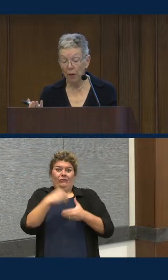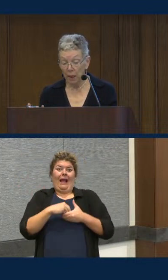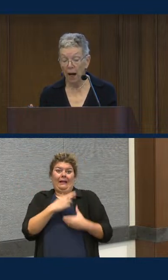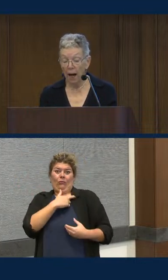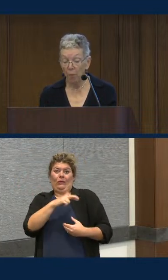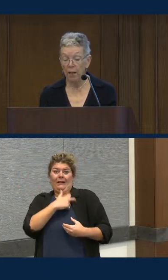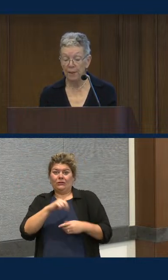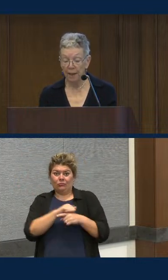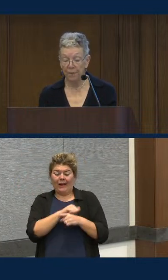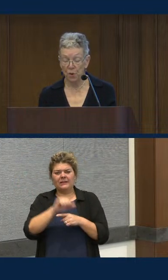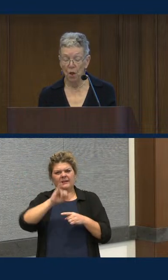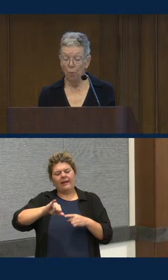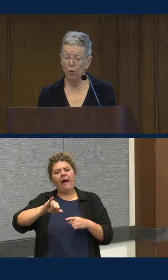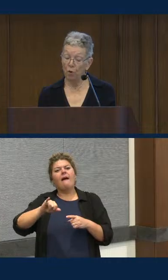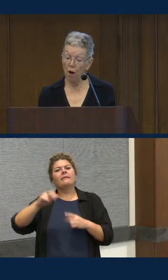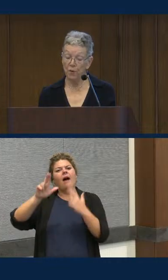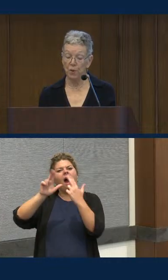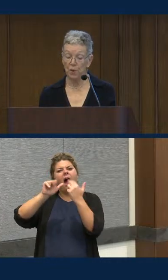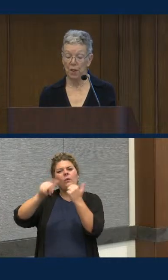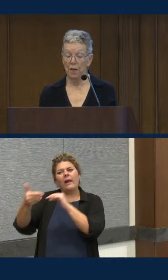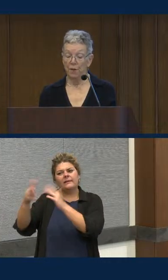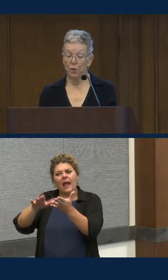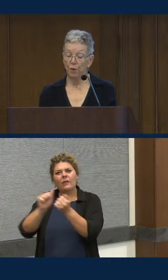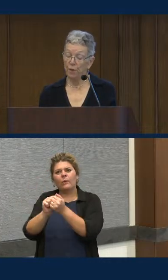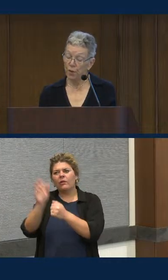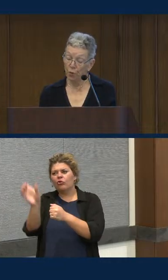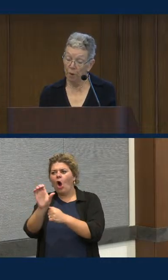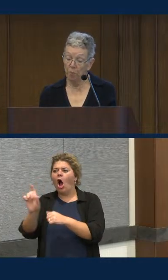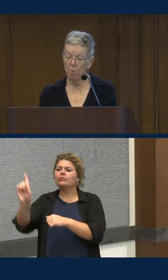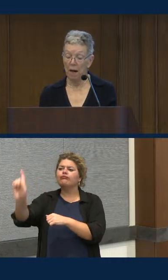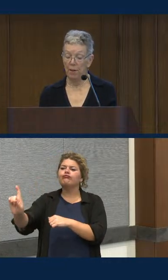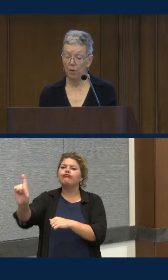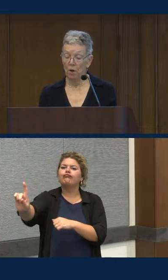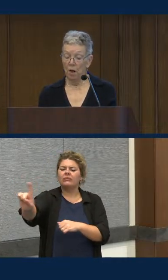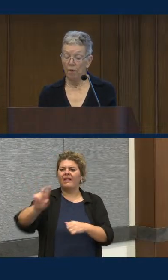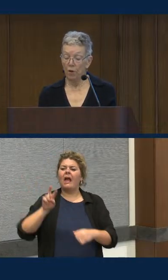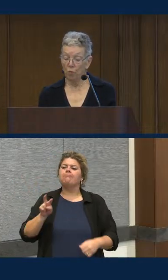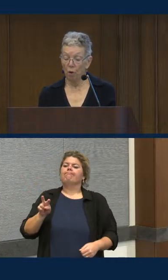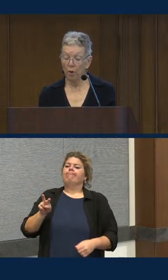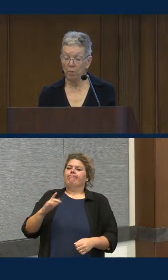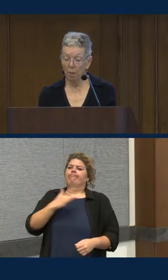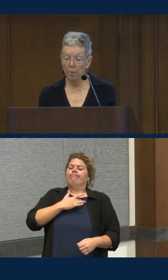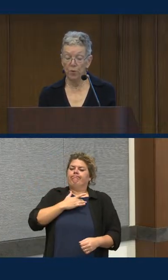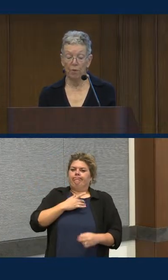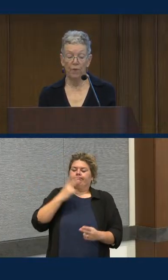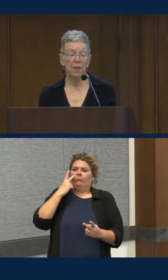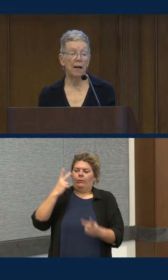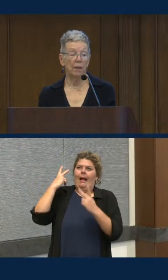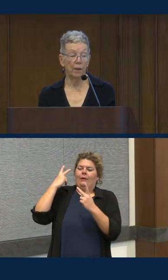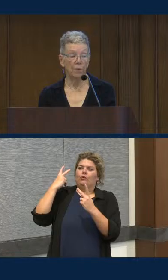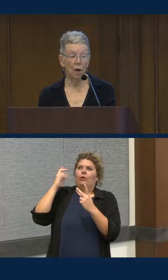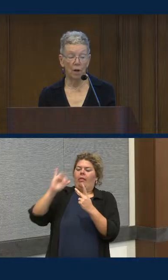with crosses served as a grim reminder of the growing numbers of fatalities on the roads. It